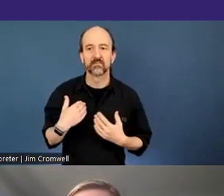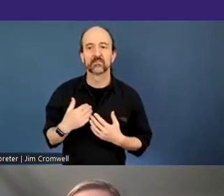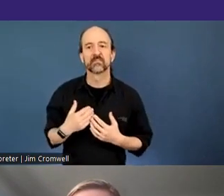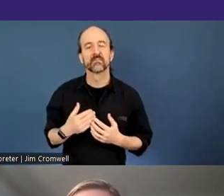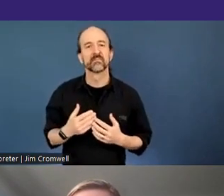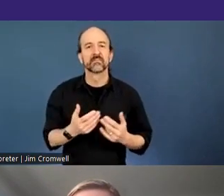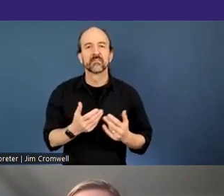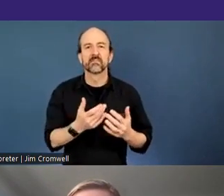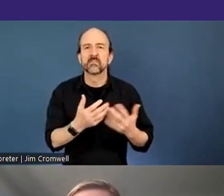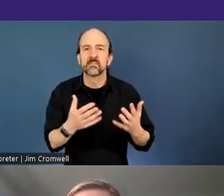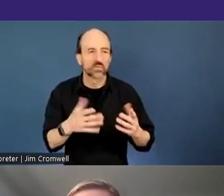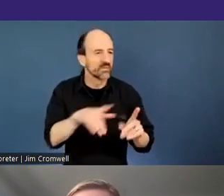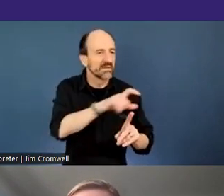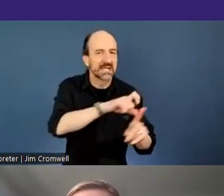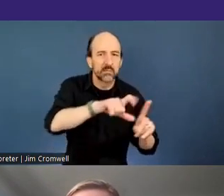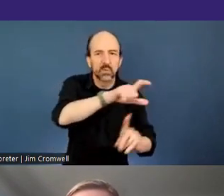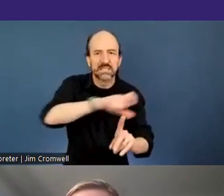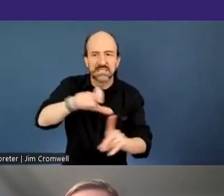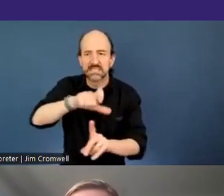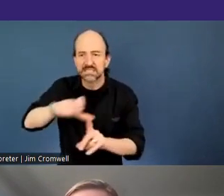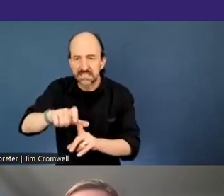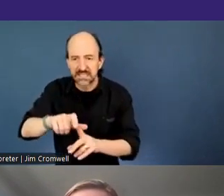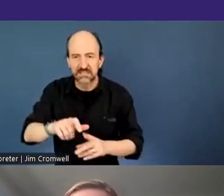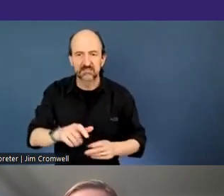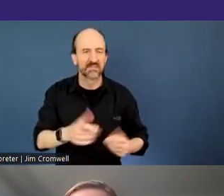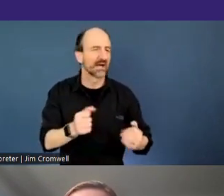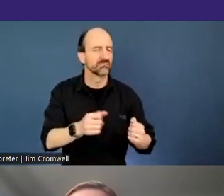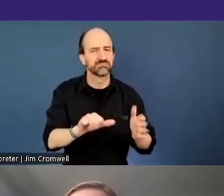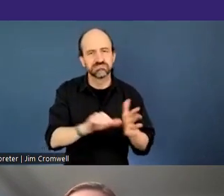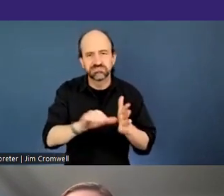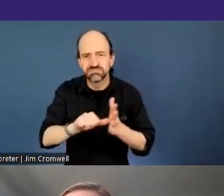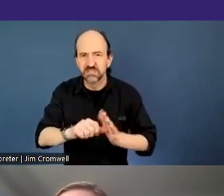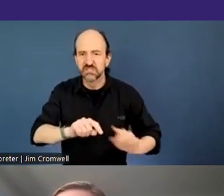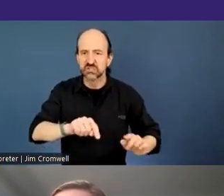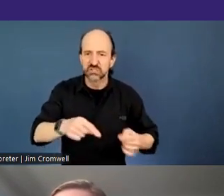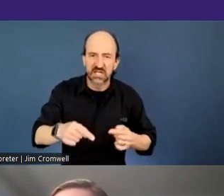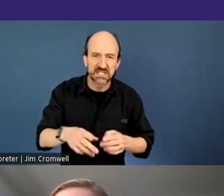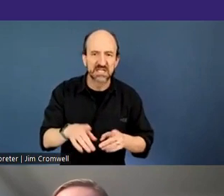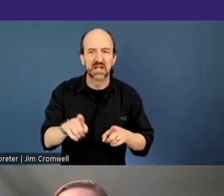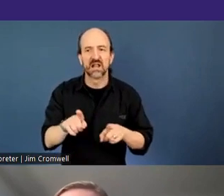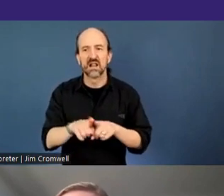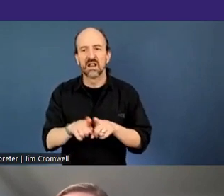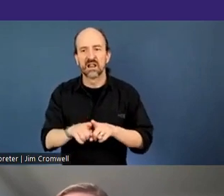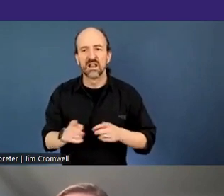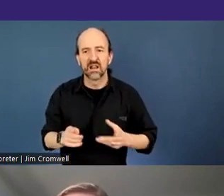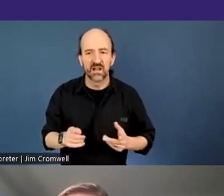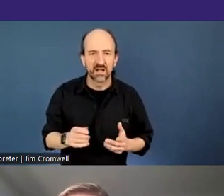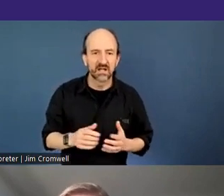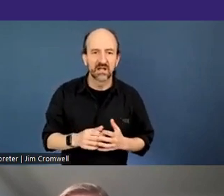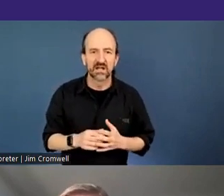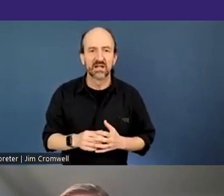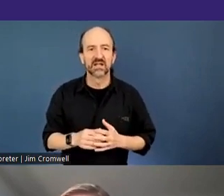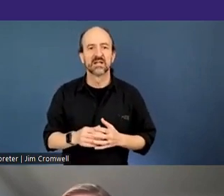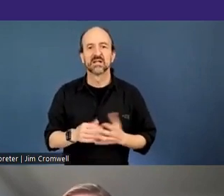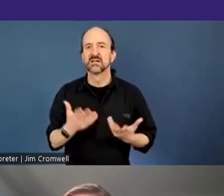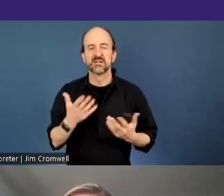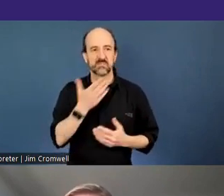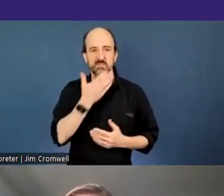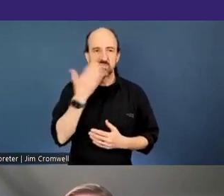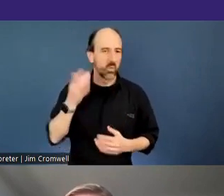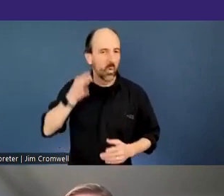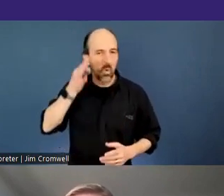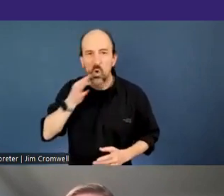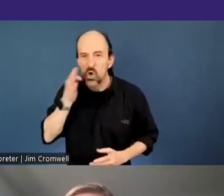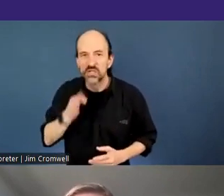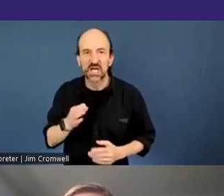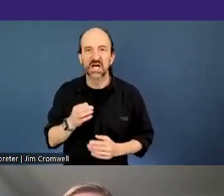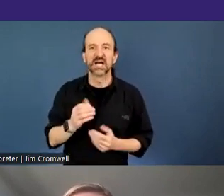support face challenges. Like issues relating to no clean water, poor sanitation and little income.